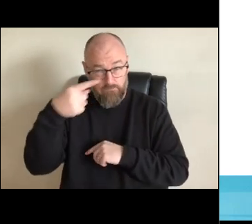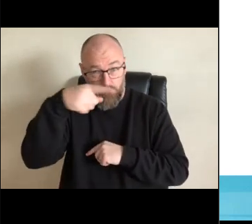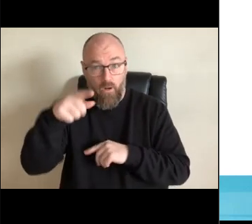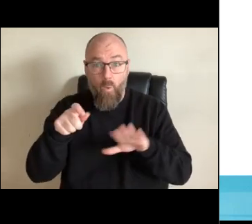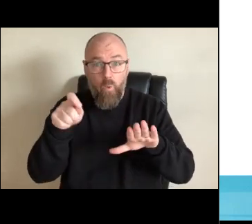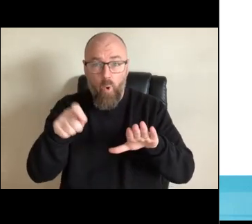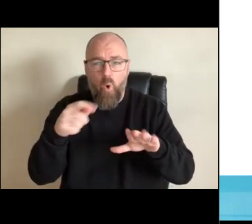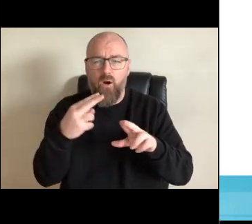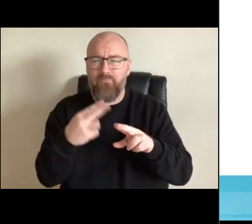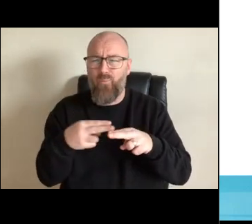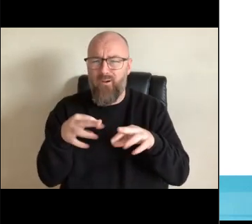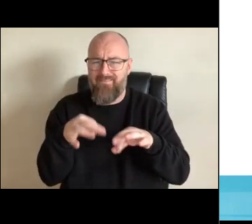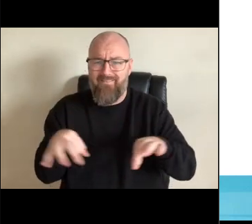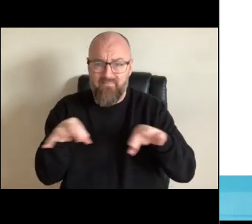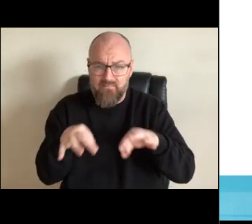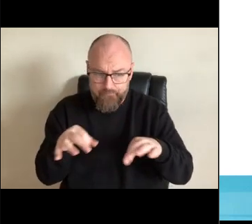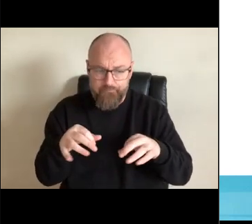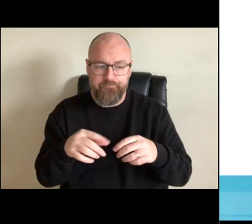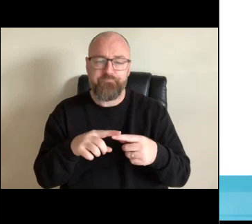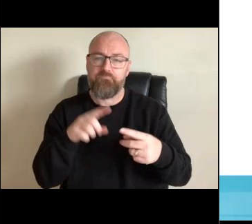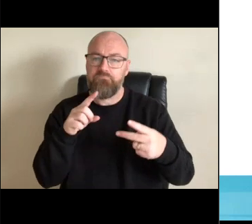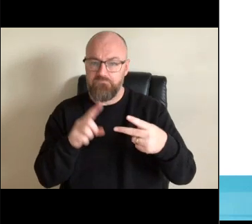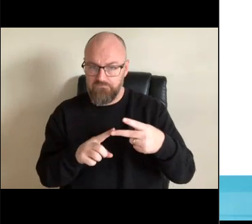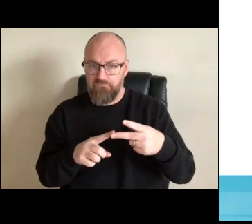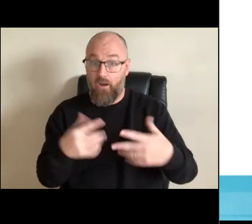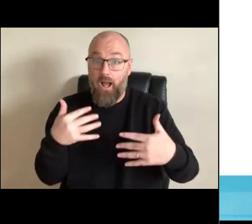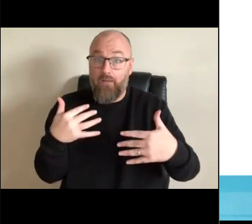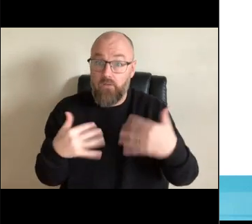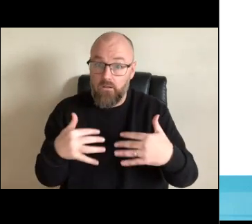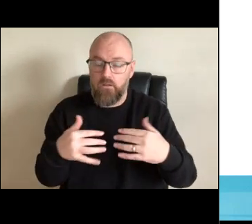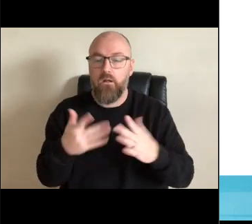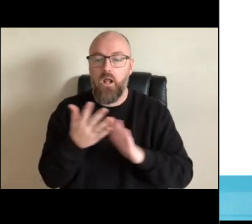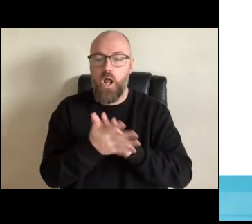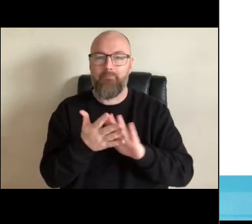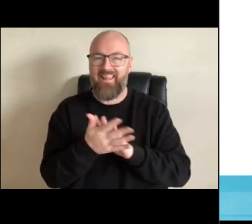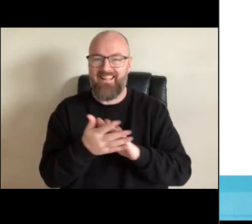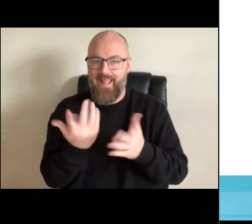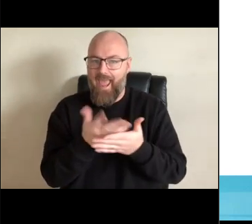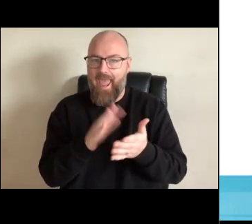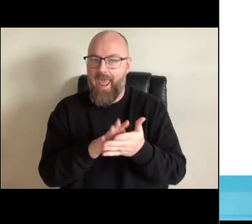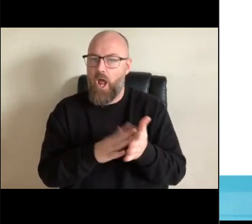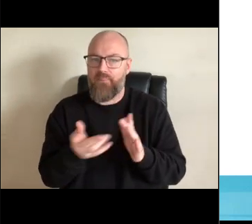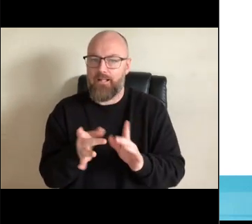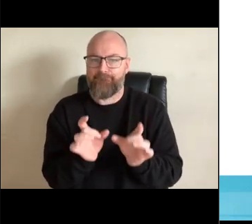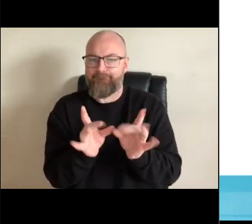proceeding so that's around the impact that it would have on the respondent the other party in